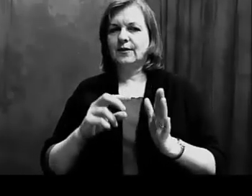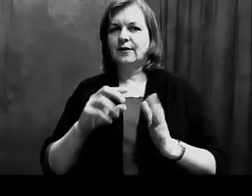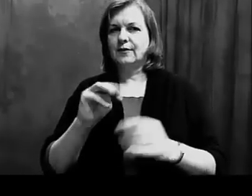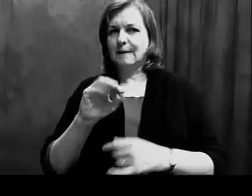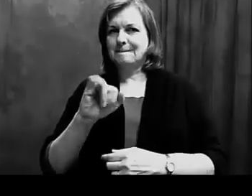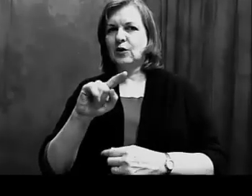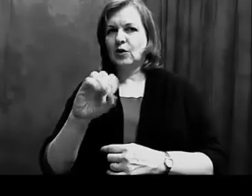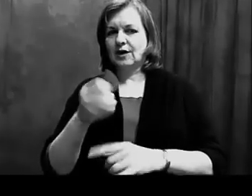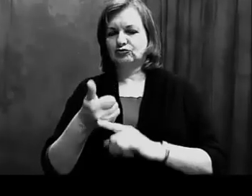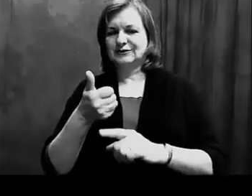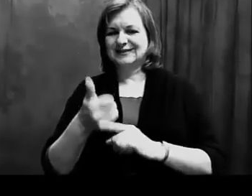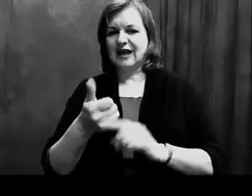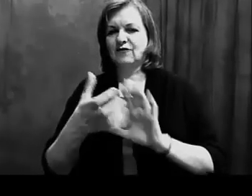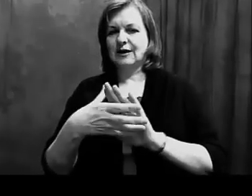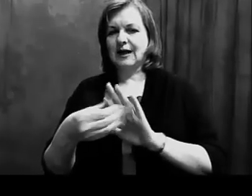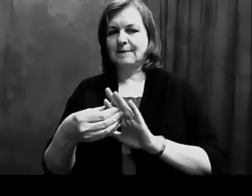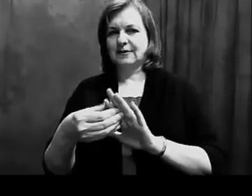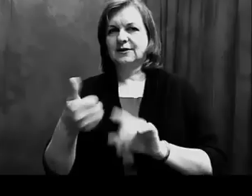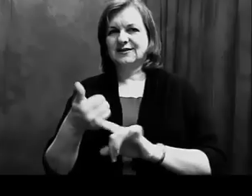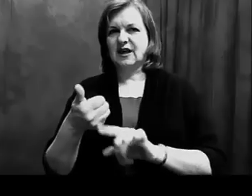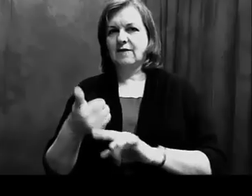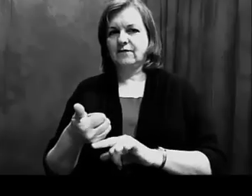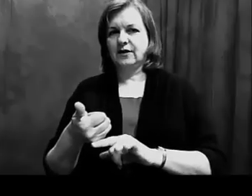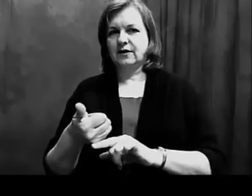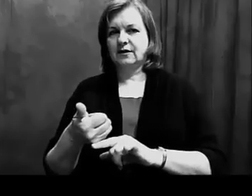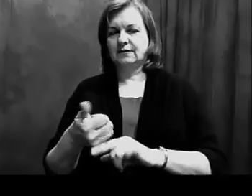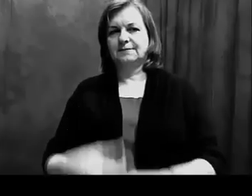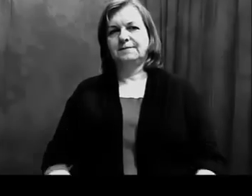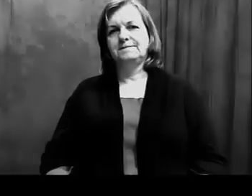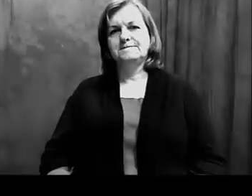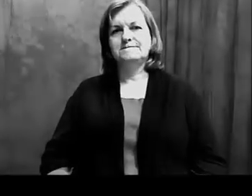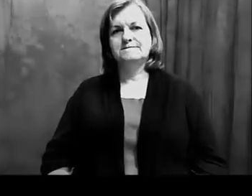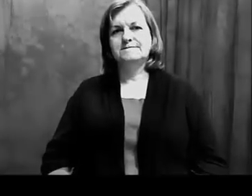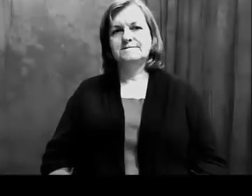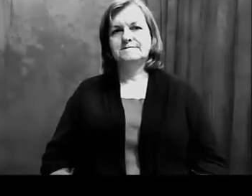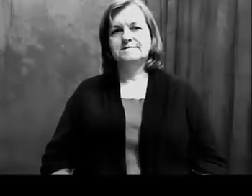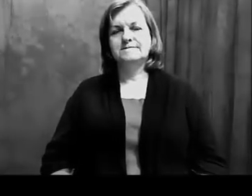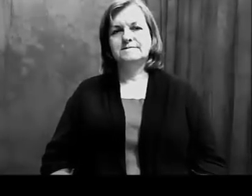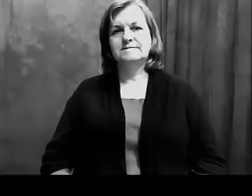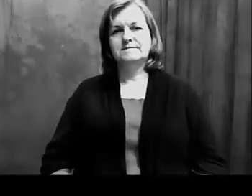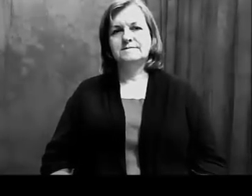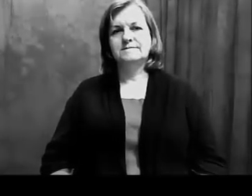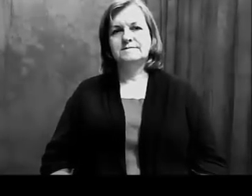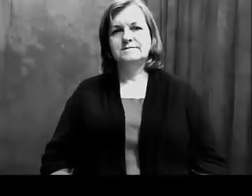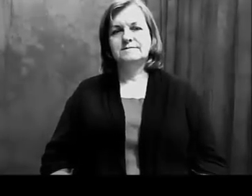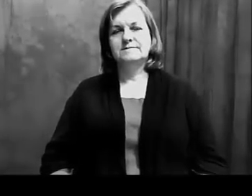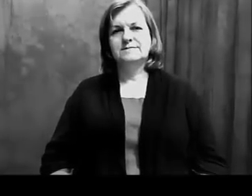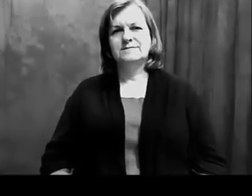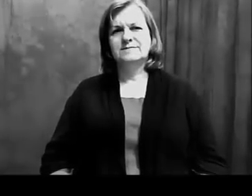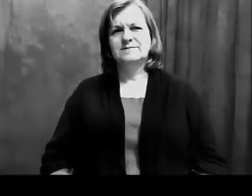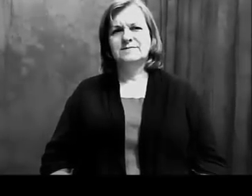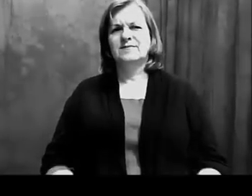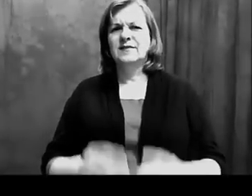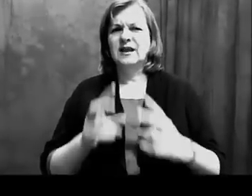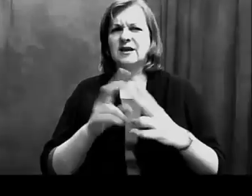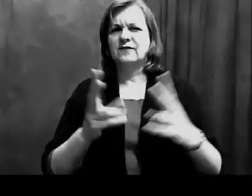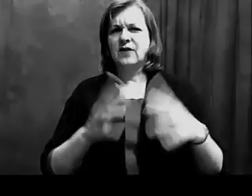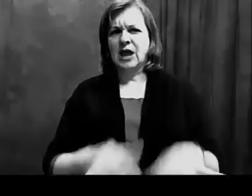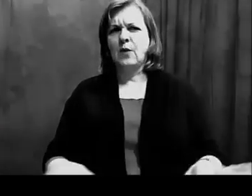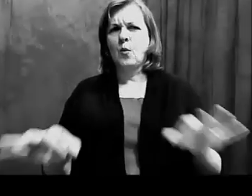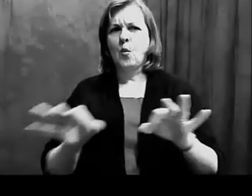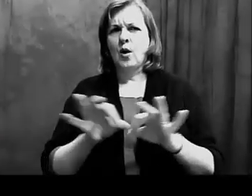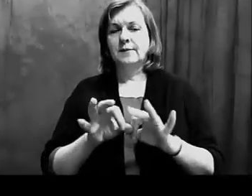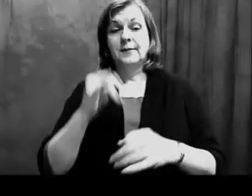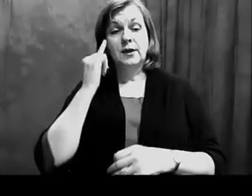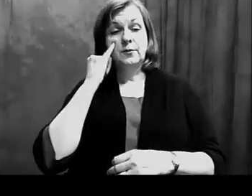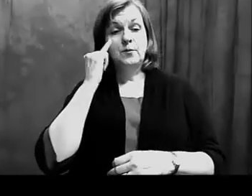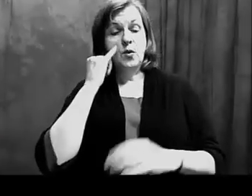design in that they are able to replicate themselves so they self replicate